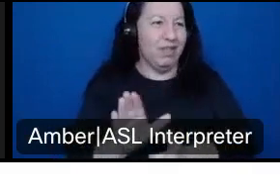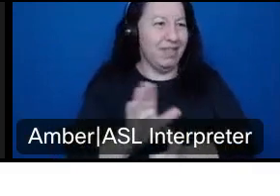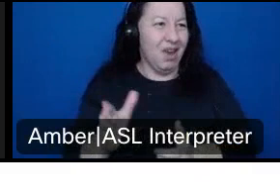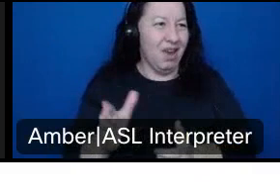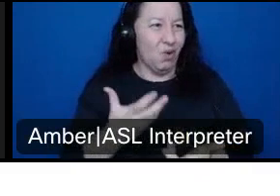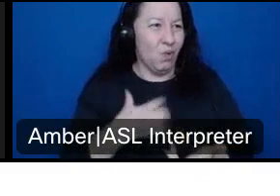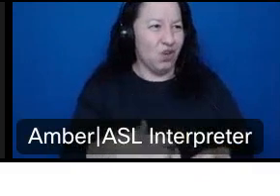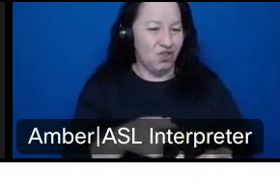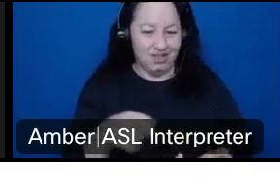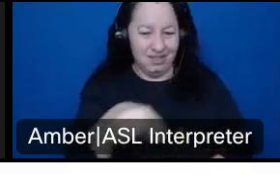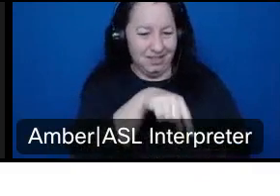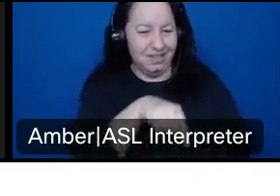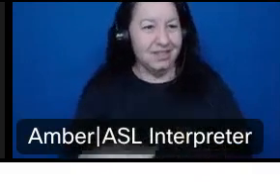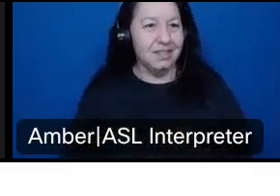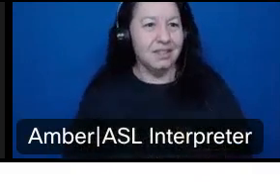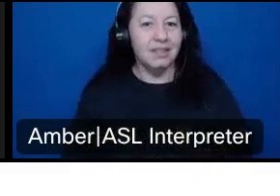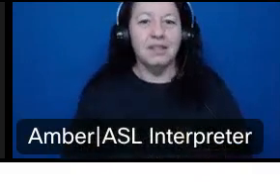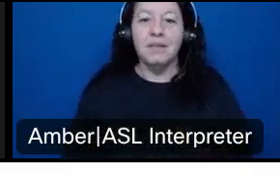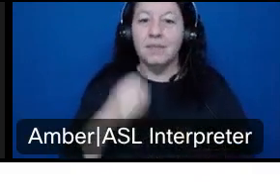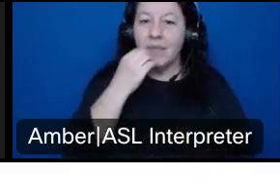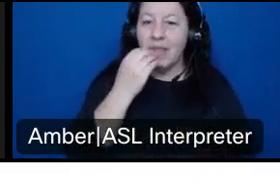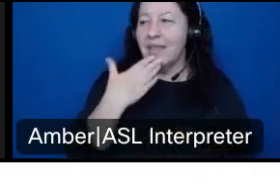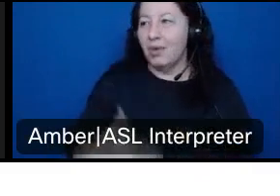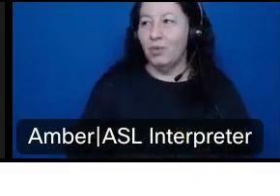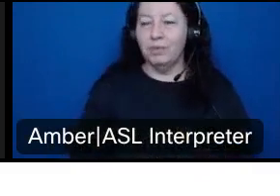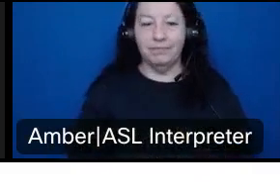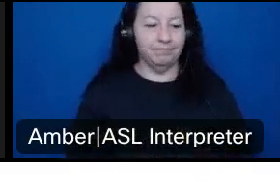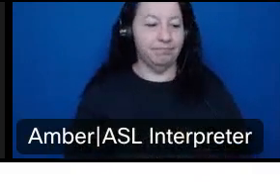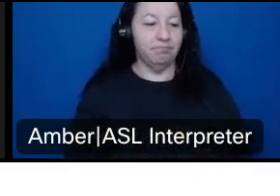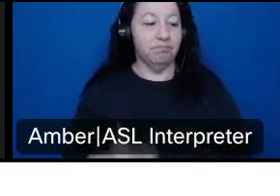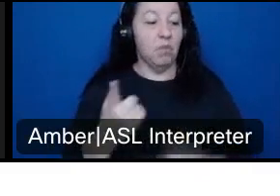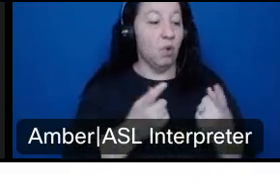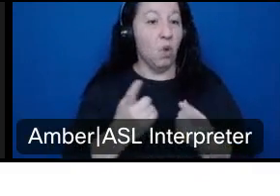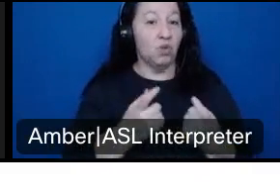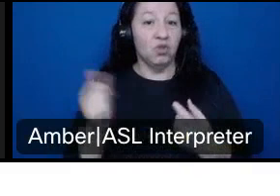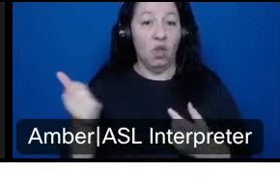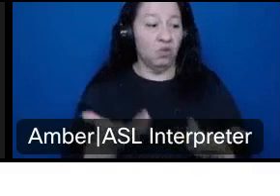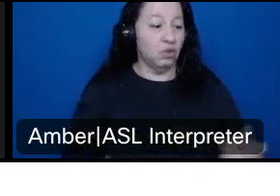Thank you. Any questions any other questions comments.